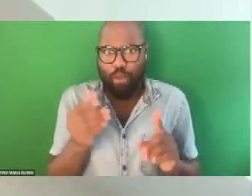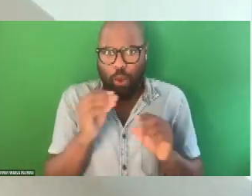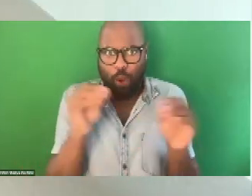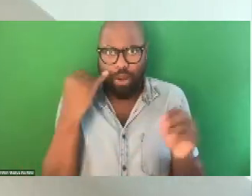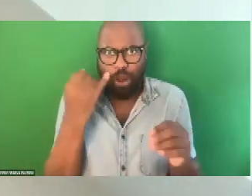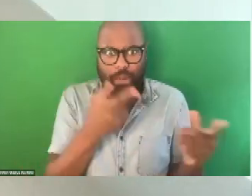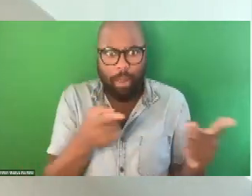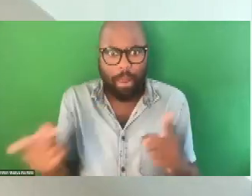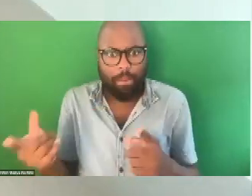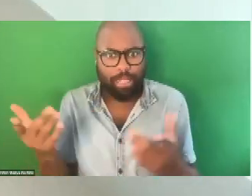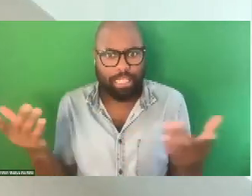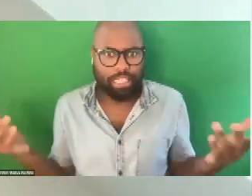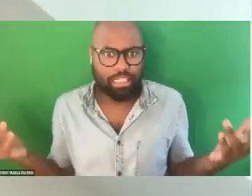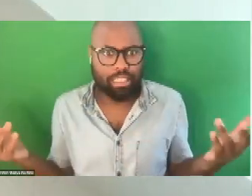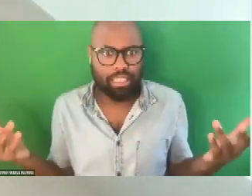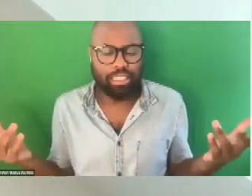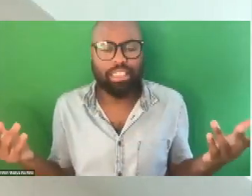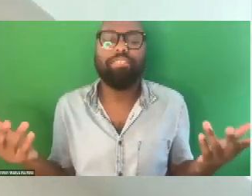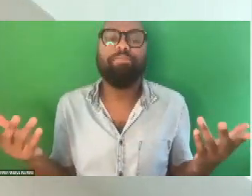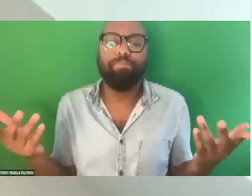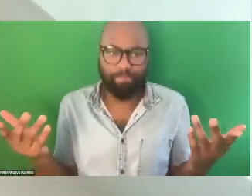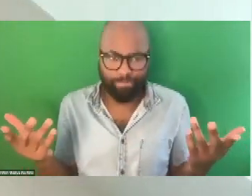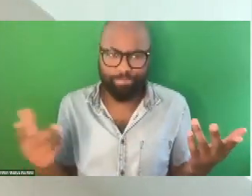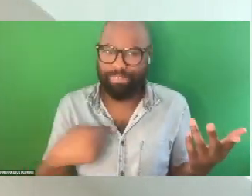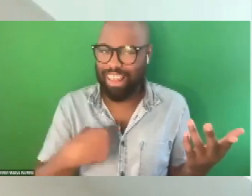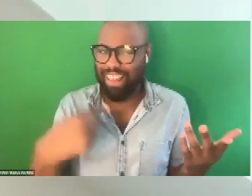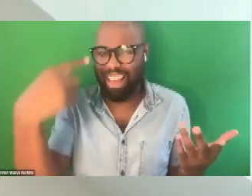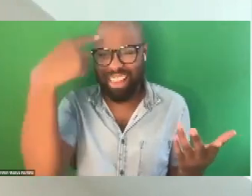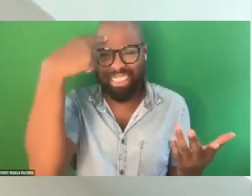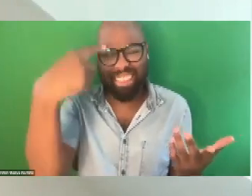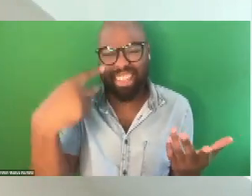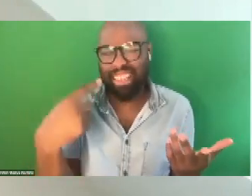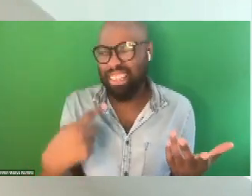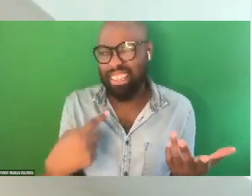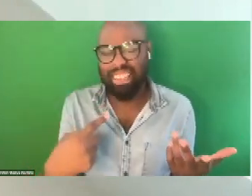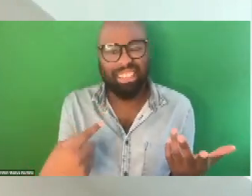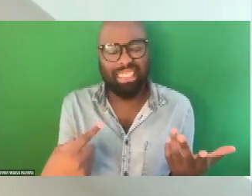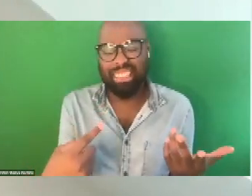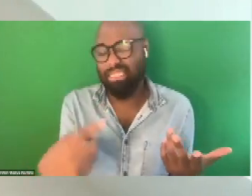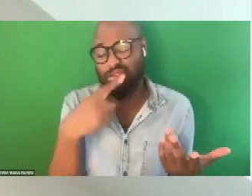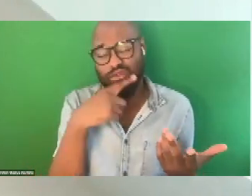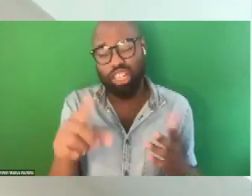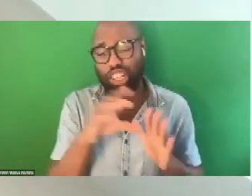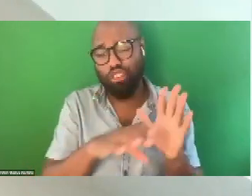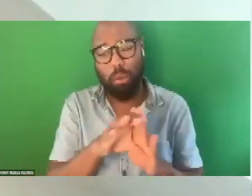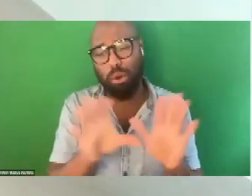It's all but criminal. It's made.